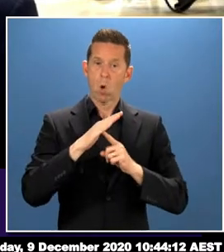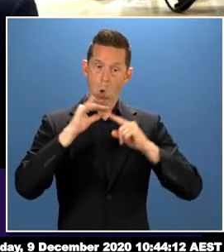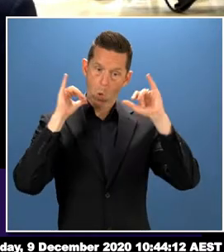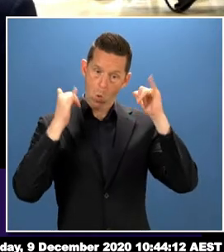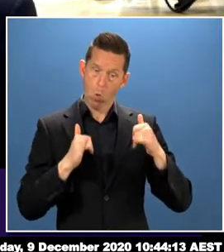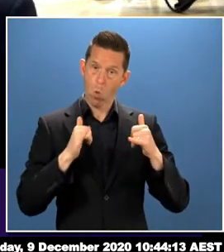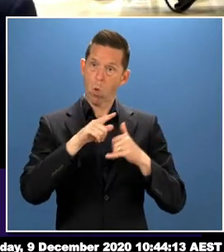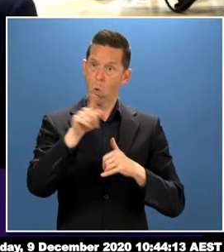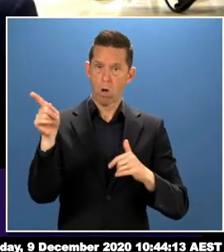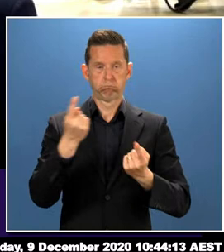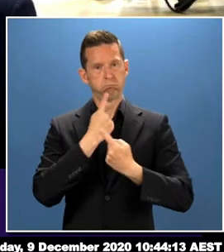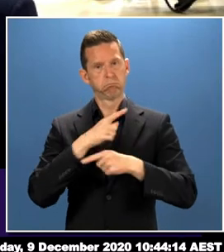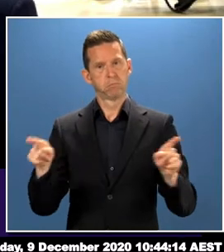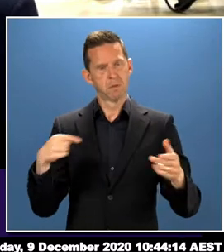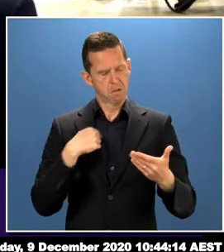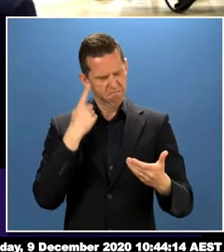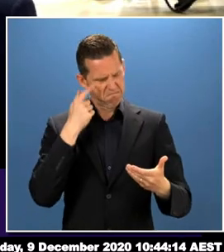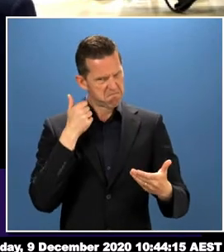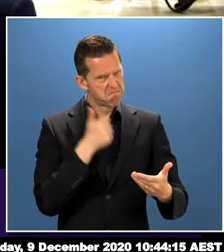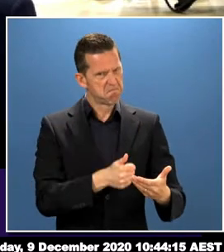and obviously wanting to start the conversation.